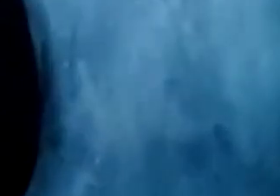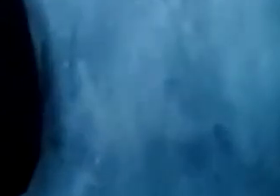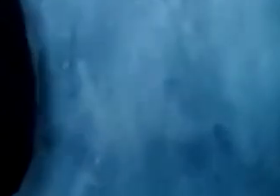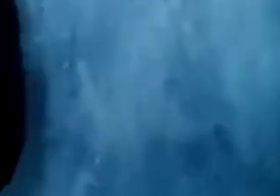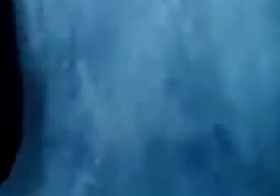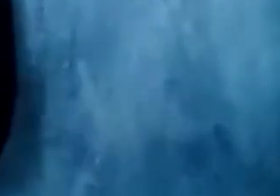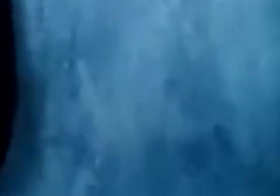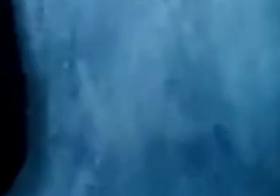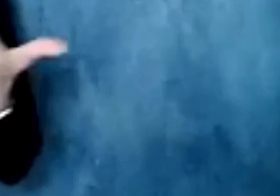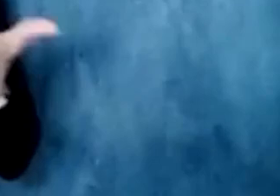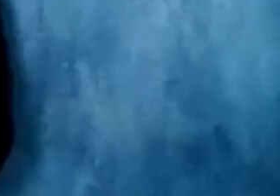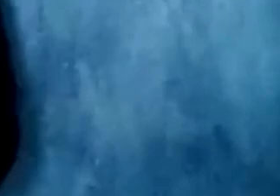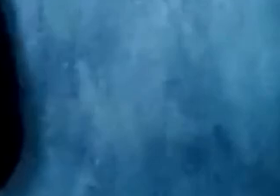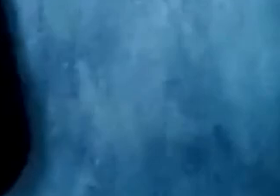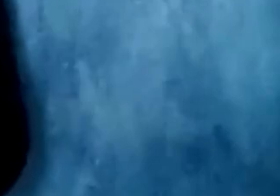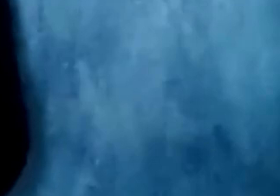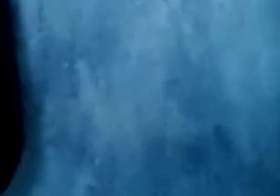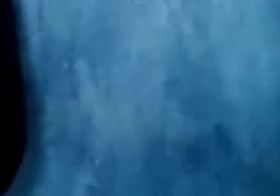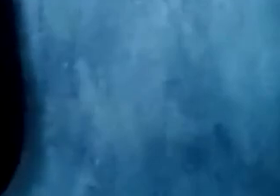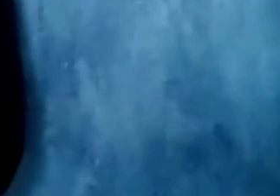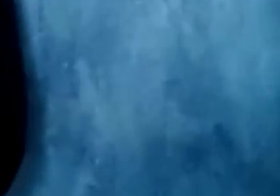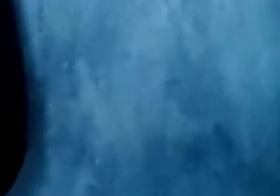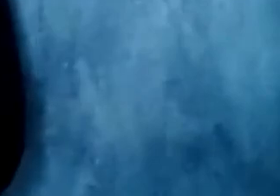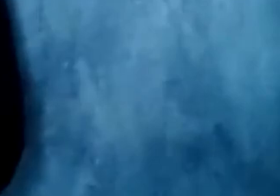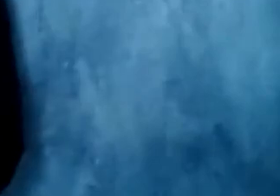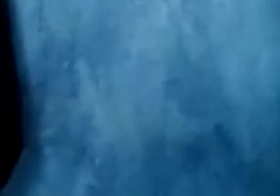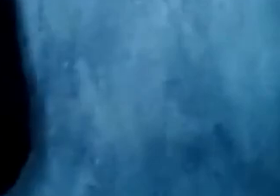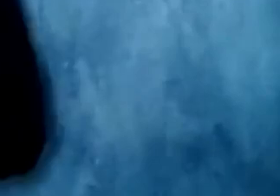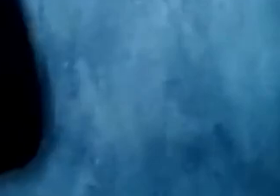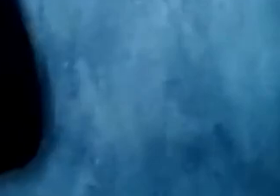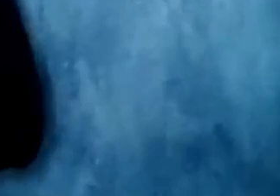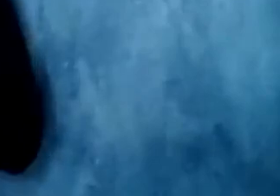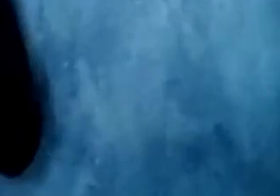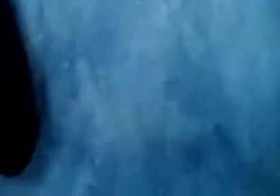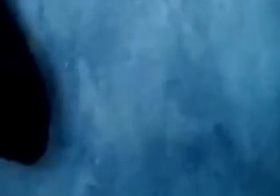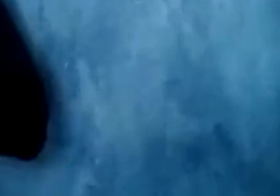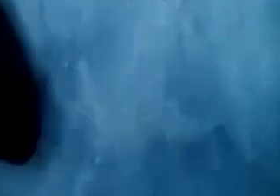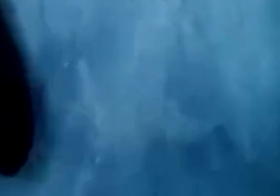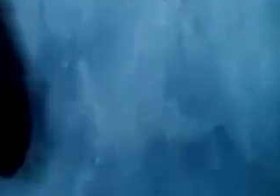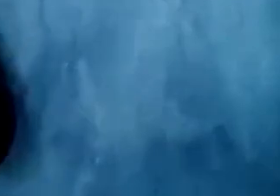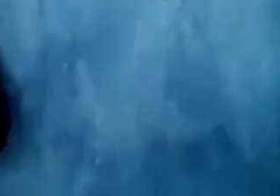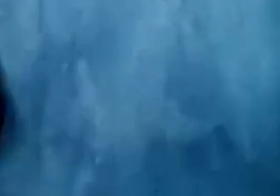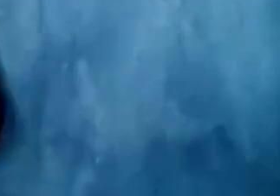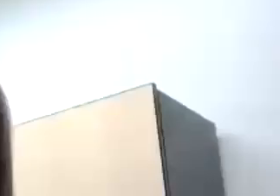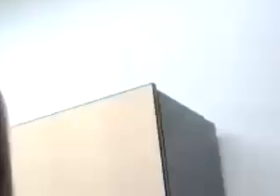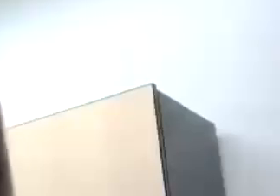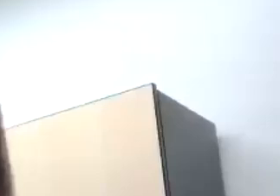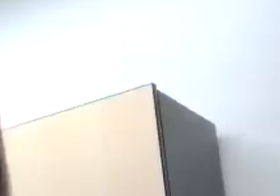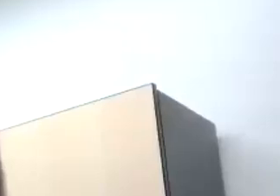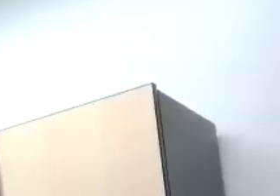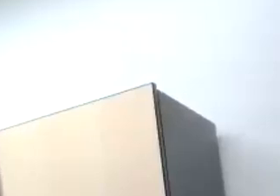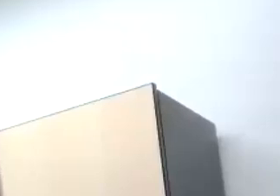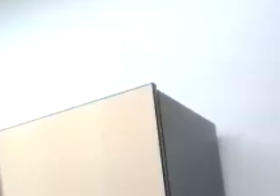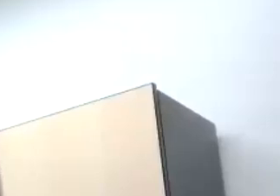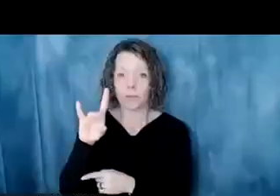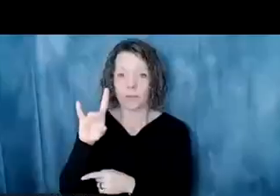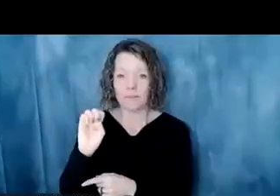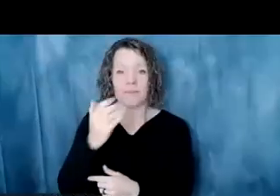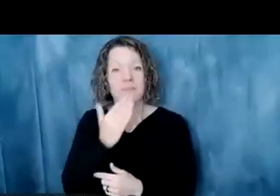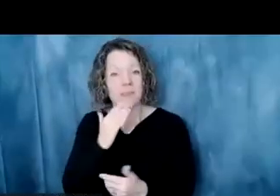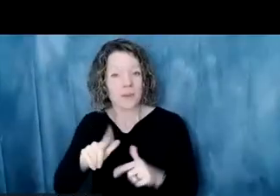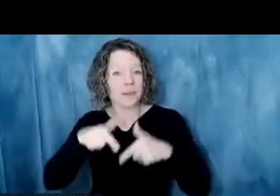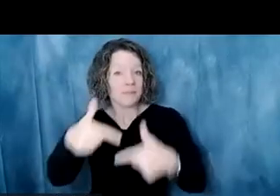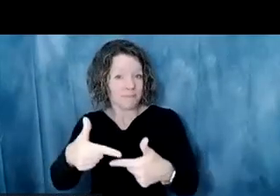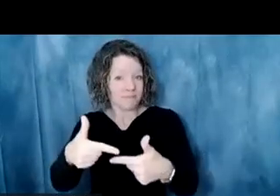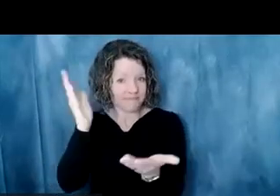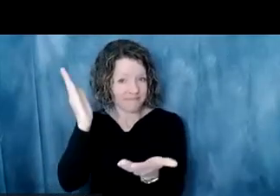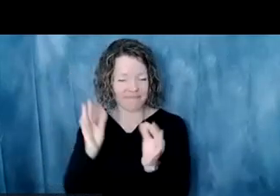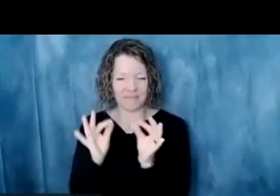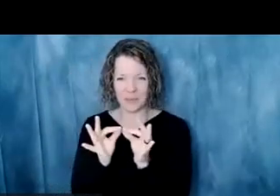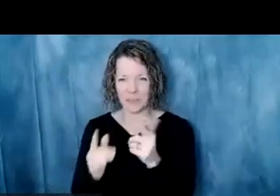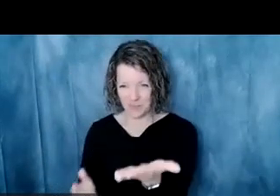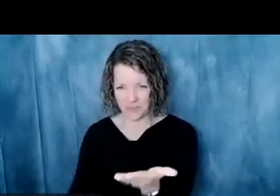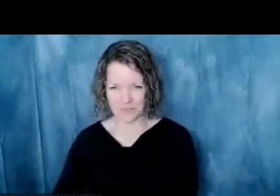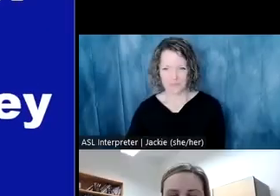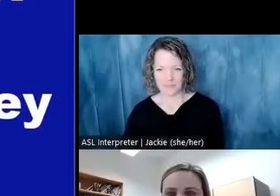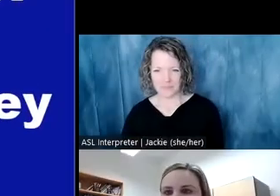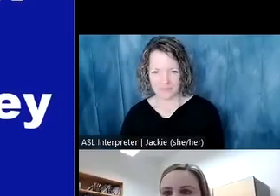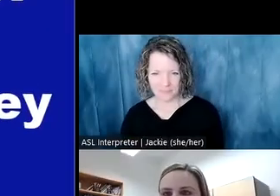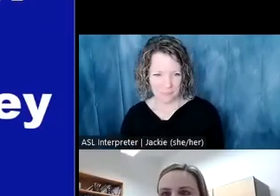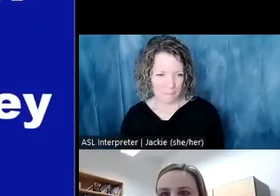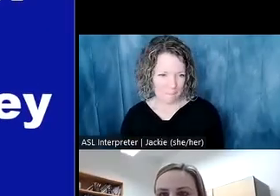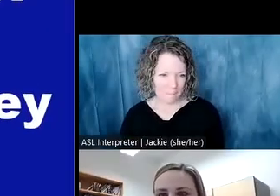Thank you, Dr. Kelly, for presenting. So I am going to hand it over to you.